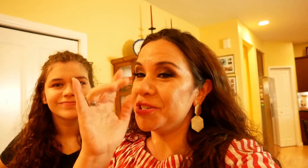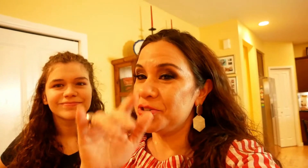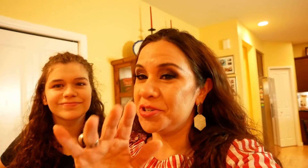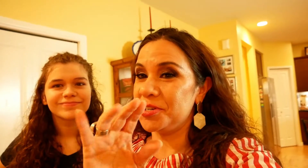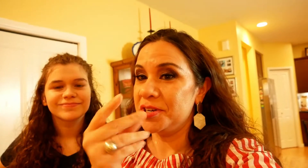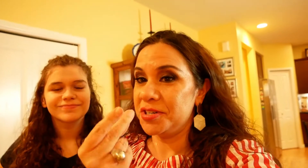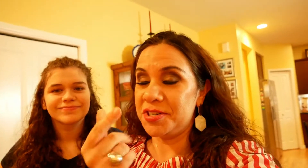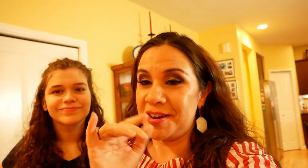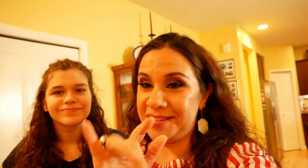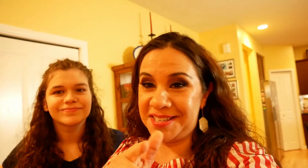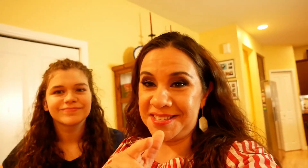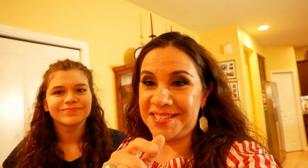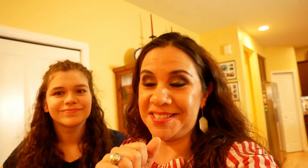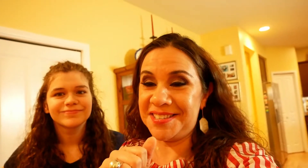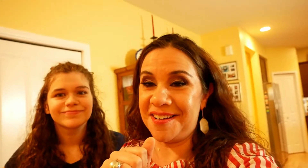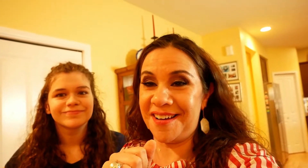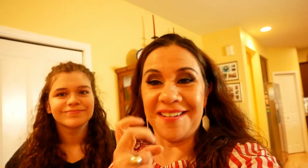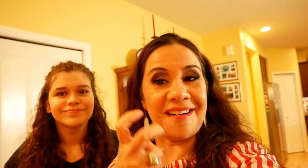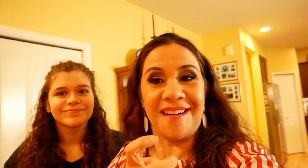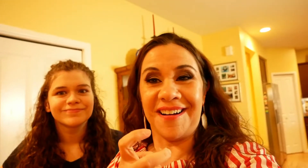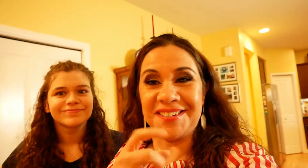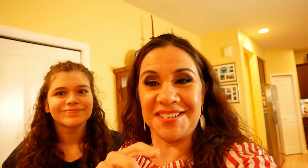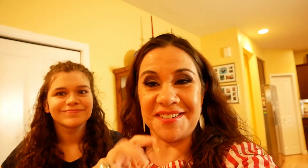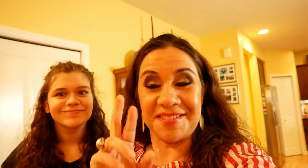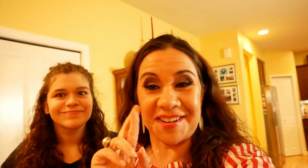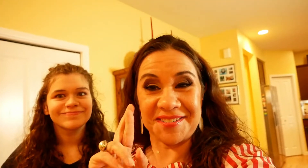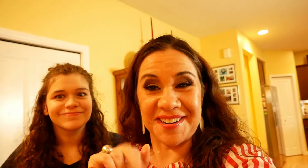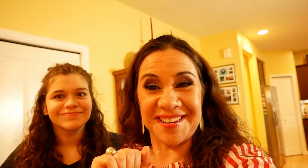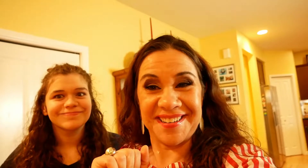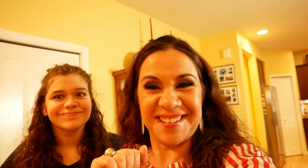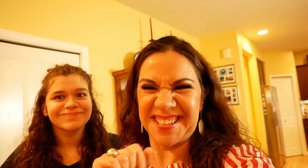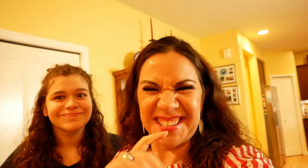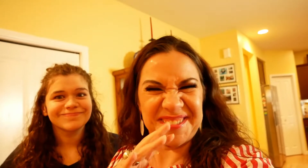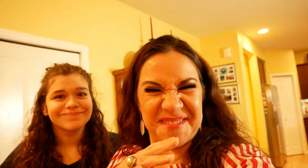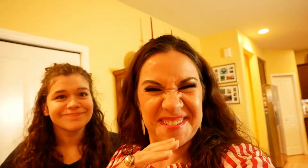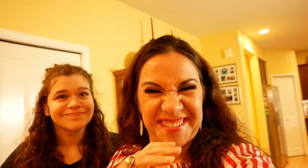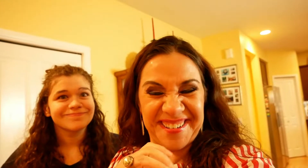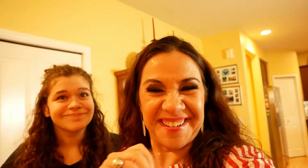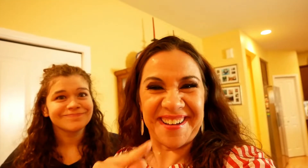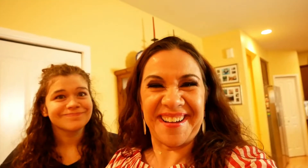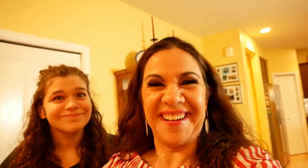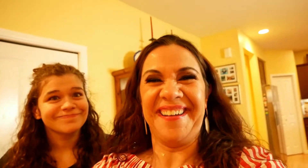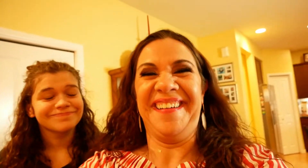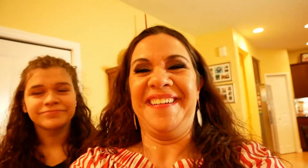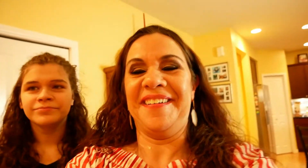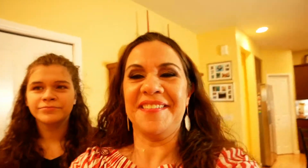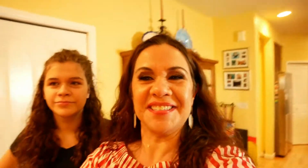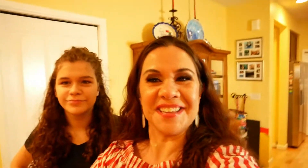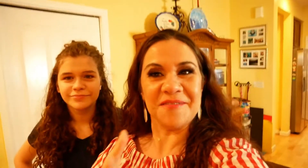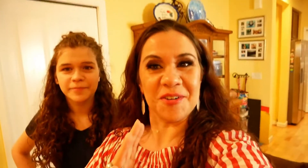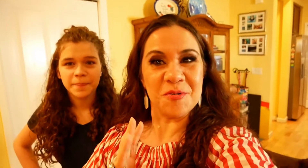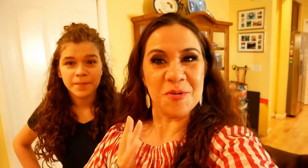her dogs this this is not hard to do you guys ready this is cool okay and this time for cool